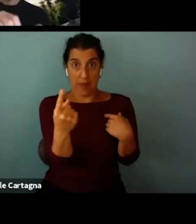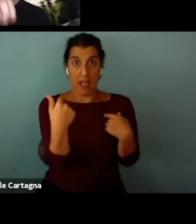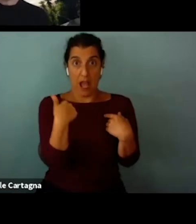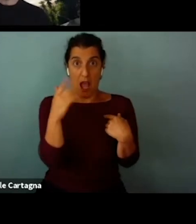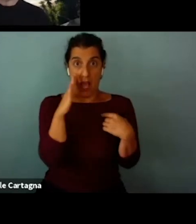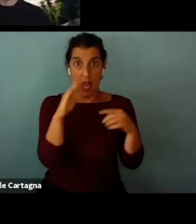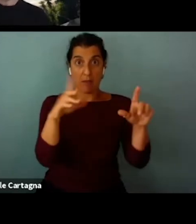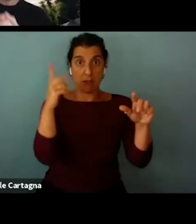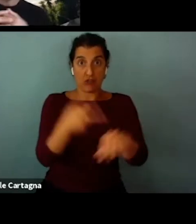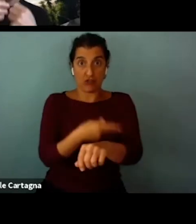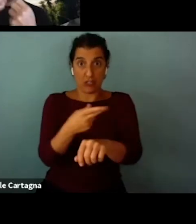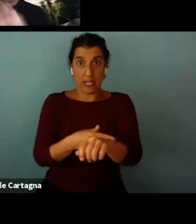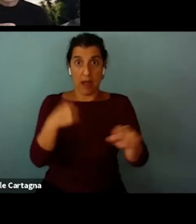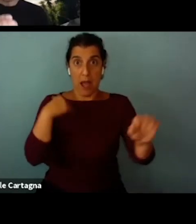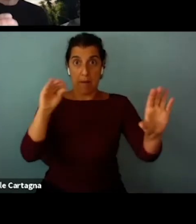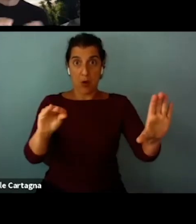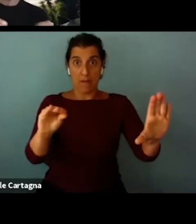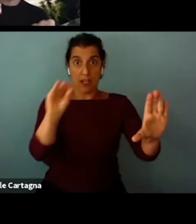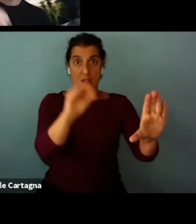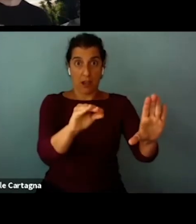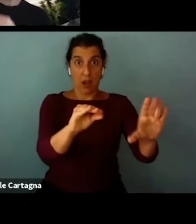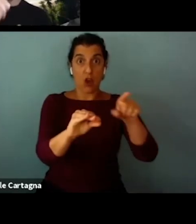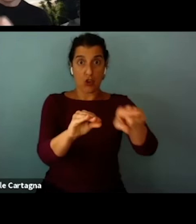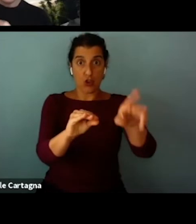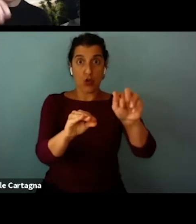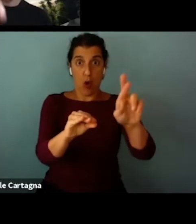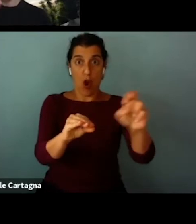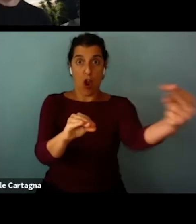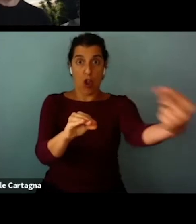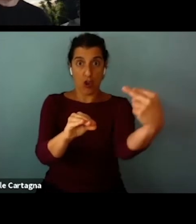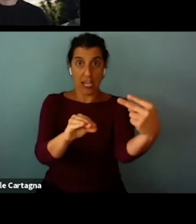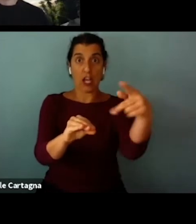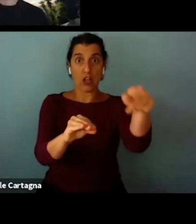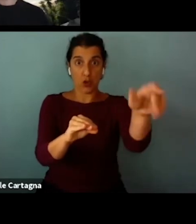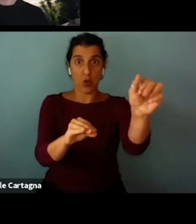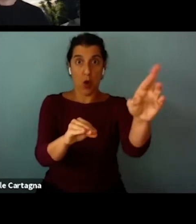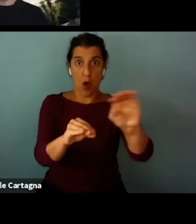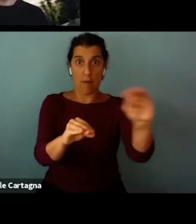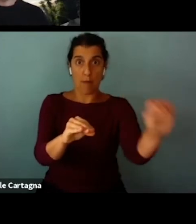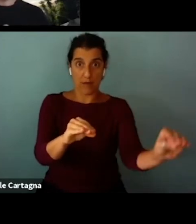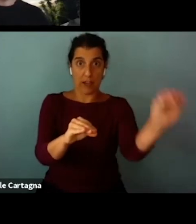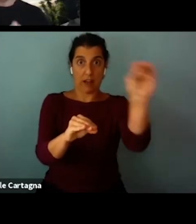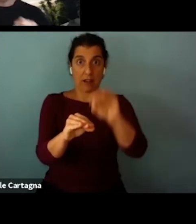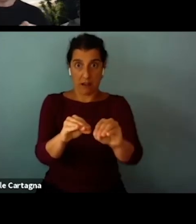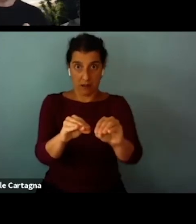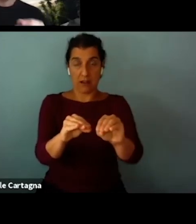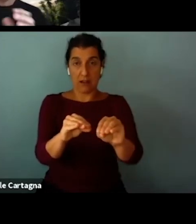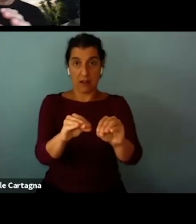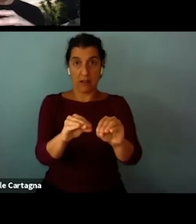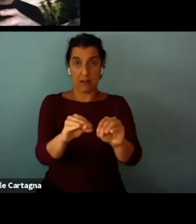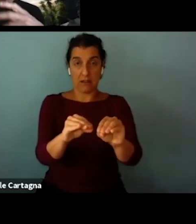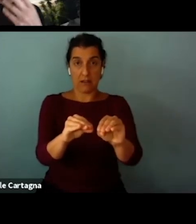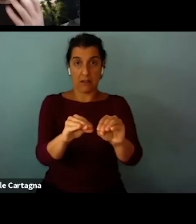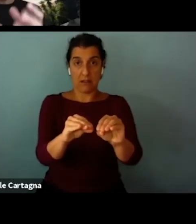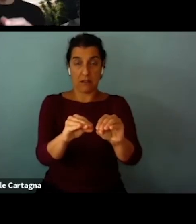here to here you are looking at something you are moving a sheet from here to here and so these are